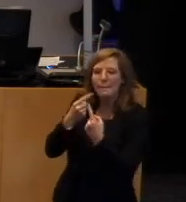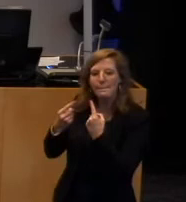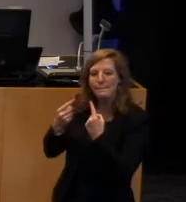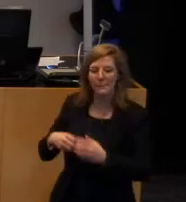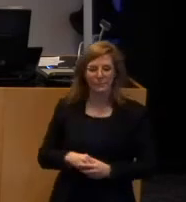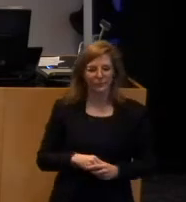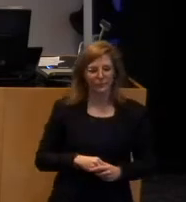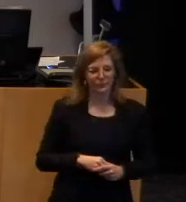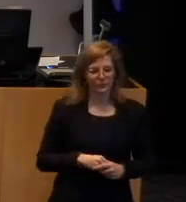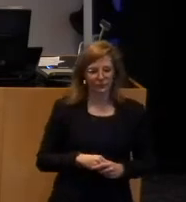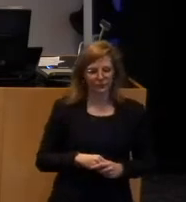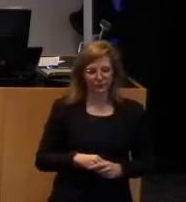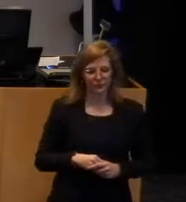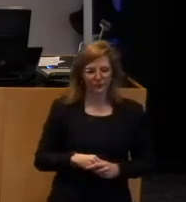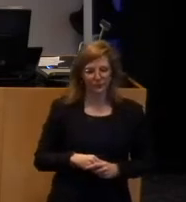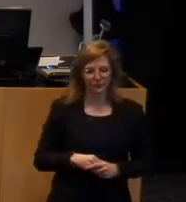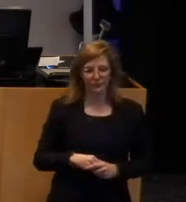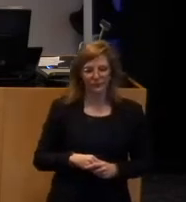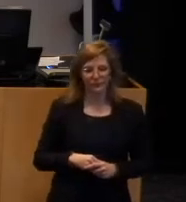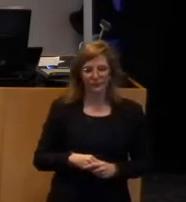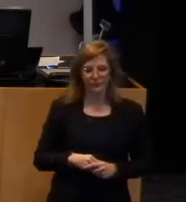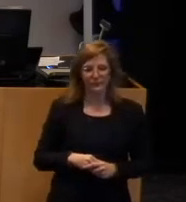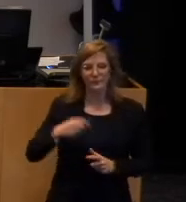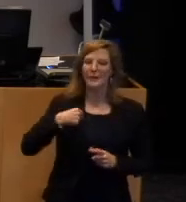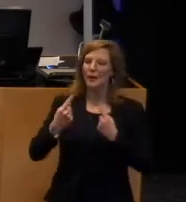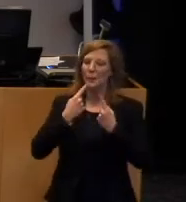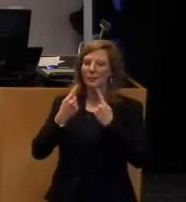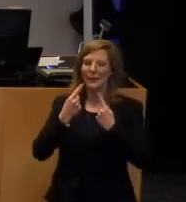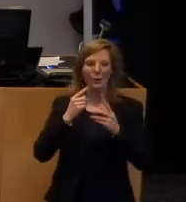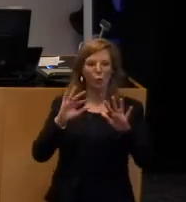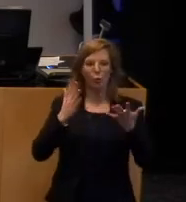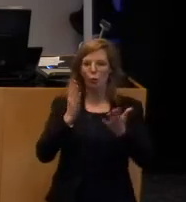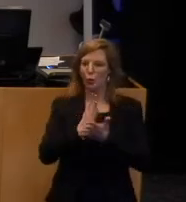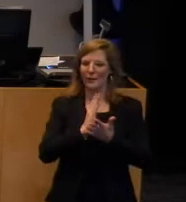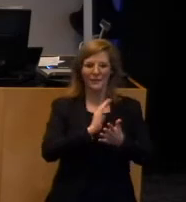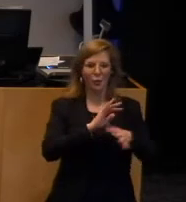I just want to briefly discuss the differences between the setup for the interpreting task for the hearing and the deaf interpreters